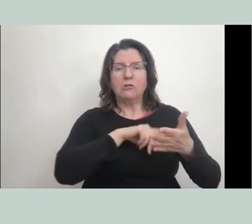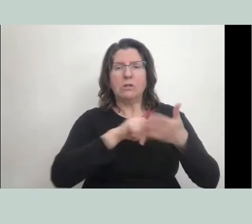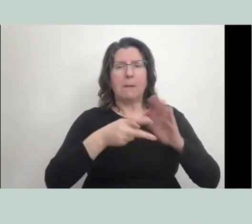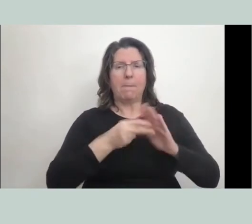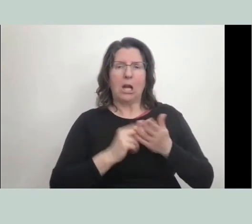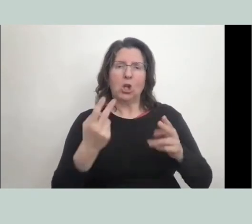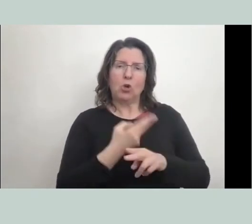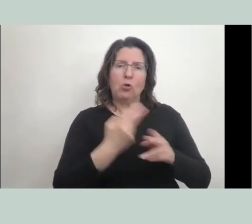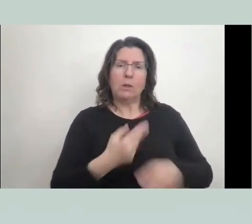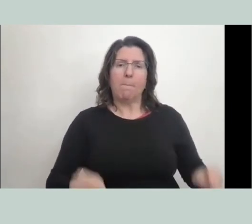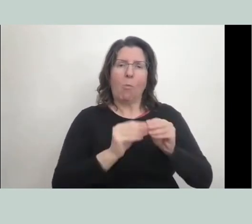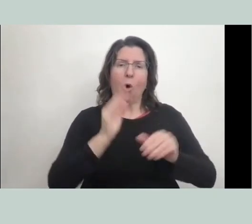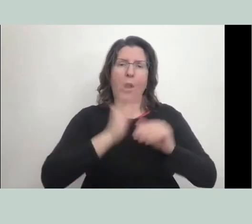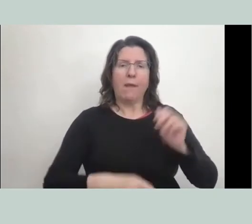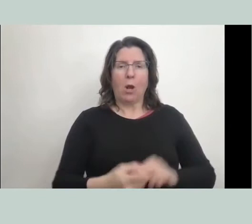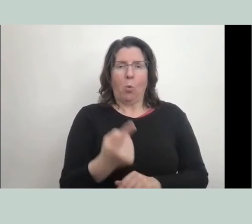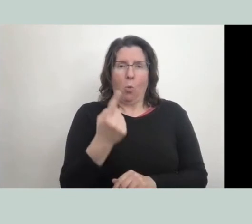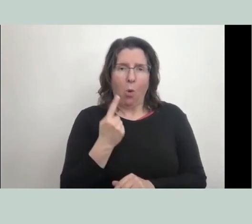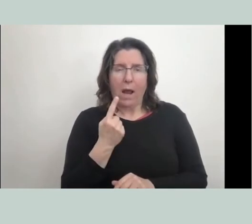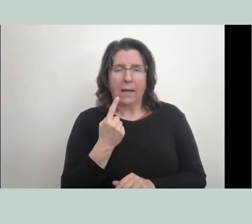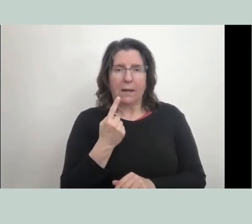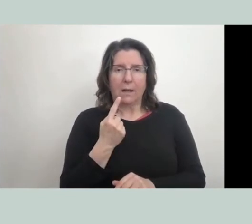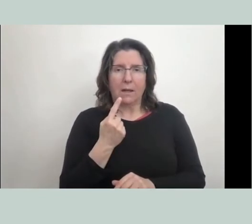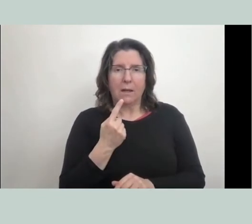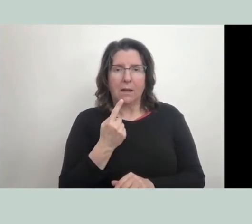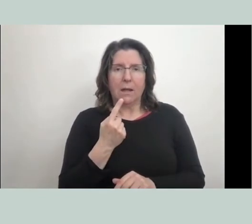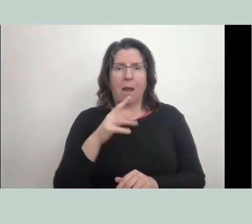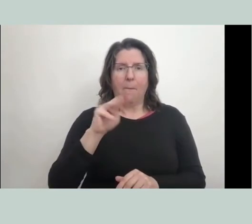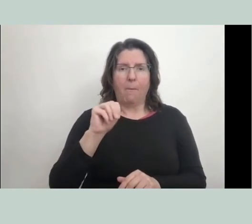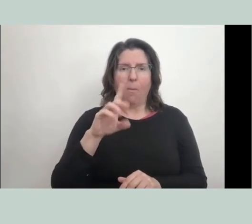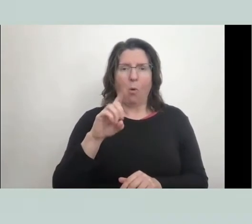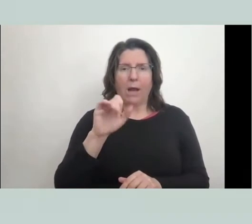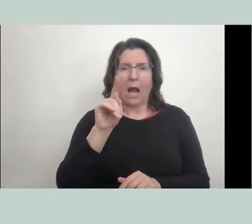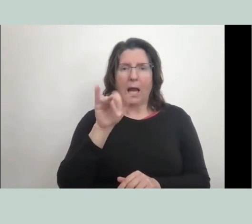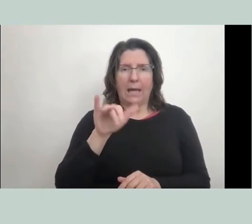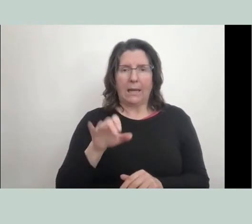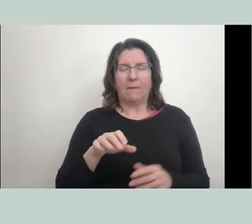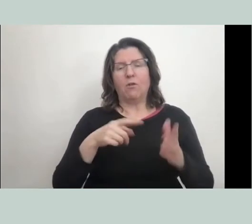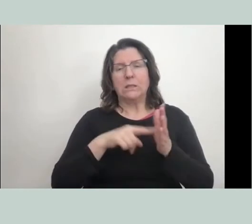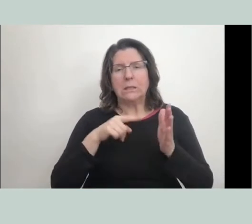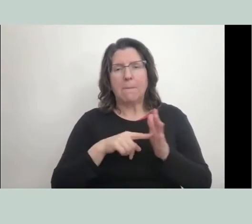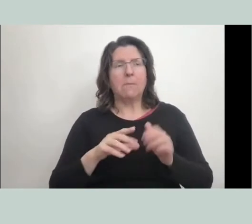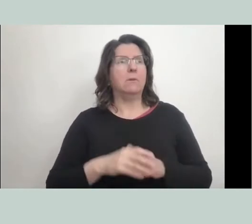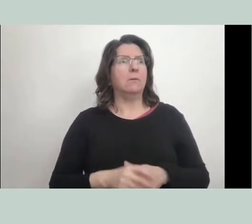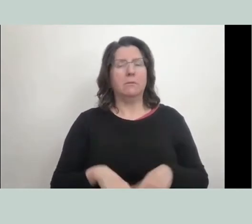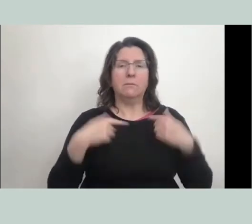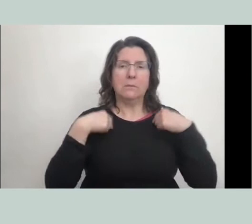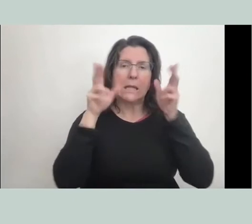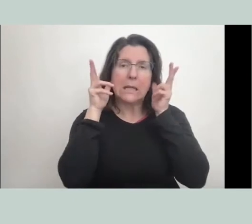Multimodal means teaching and learning through more than one modality.